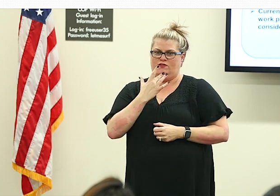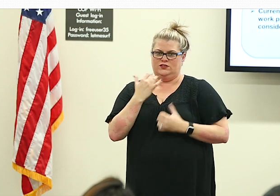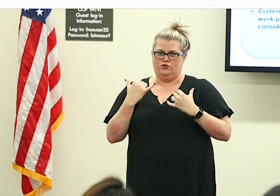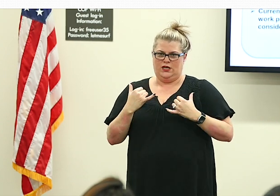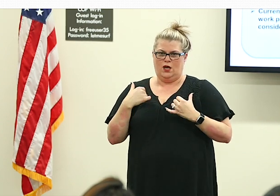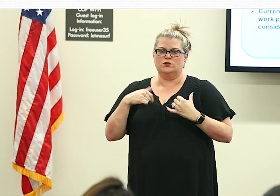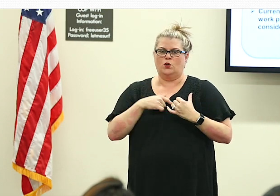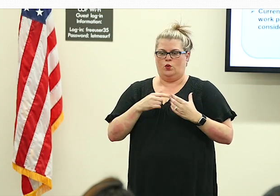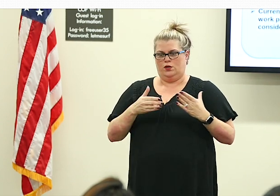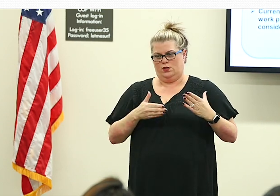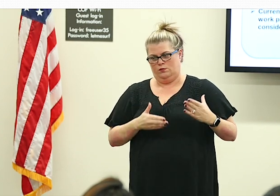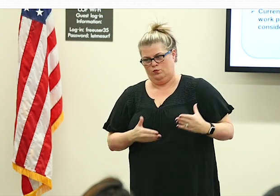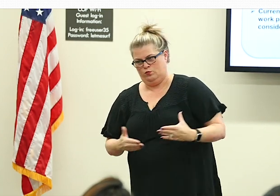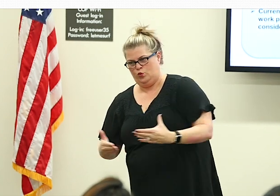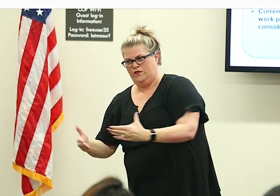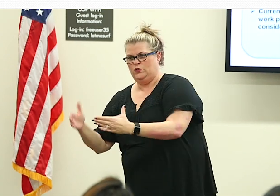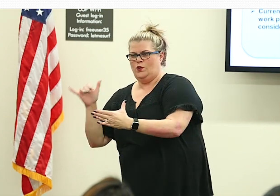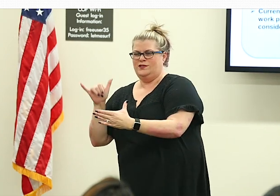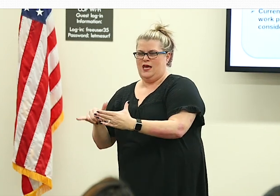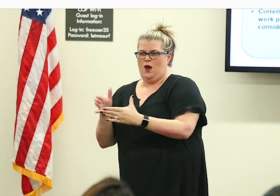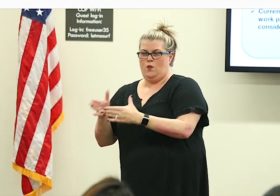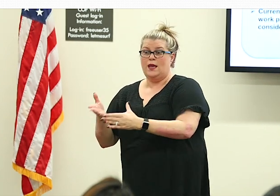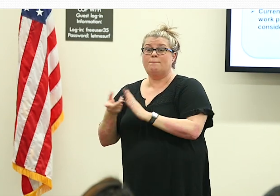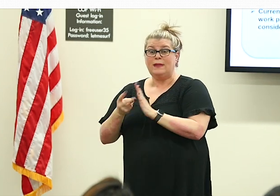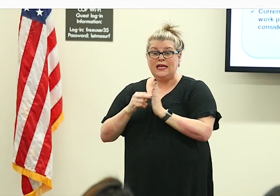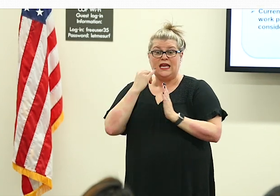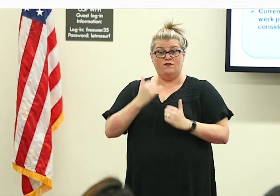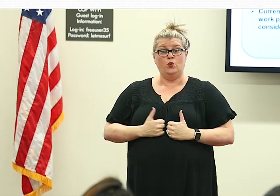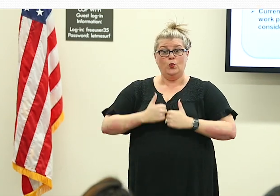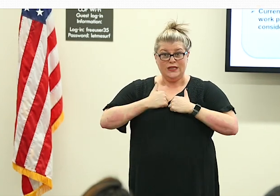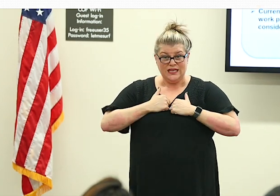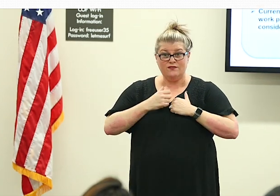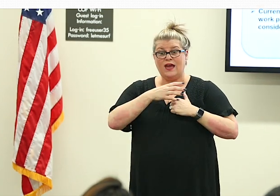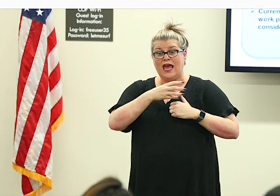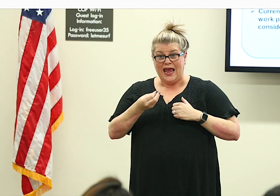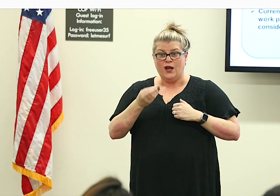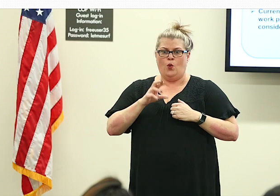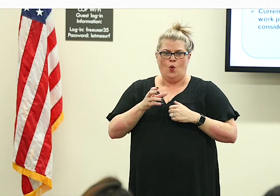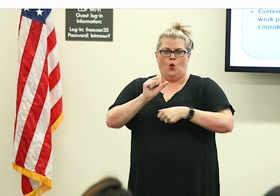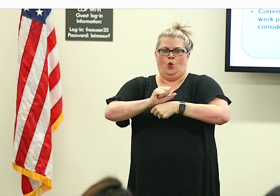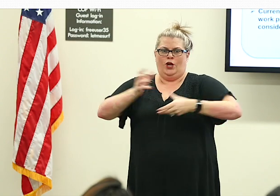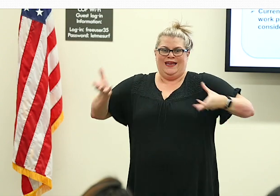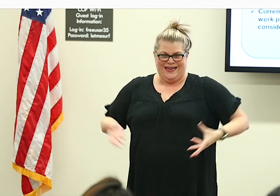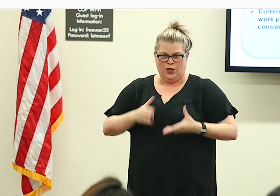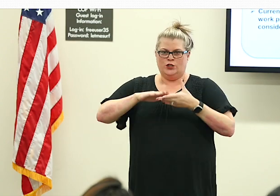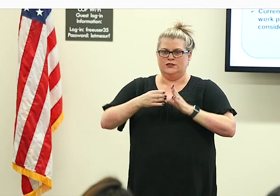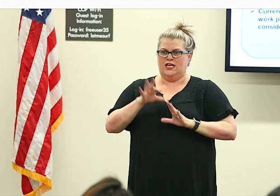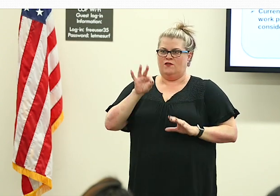And there's a list of documentation that if you do live and/or work in the City of Fremont, you provide that documentation